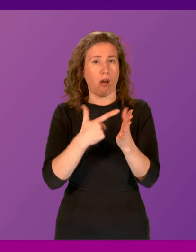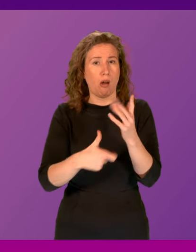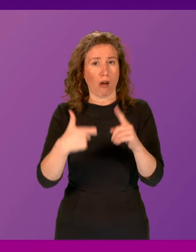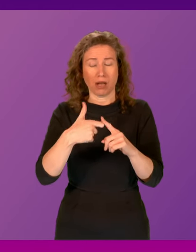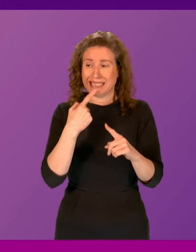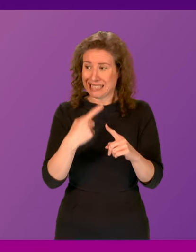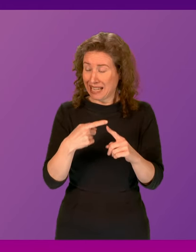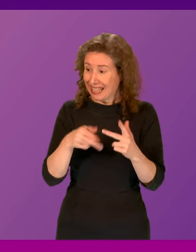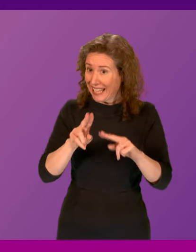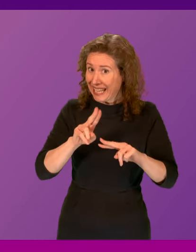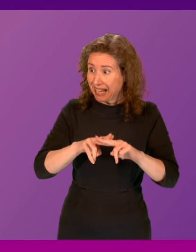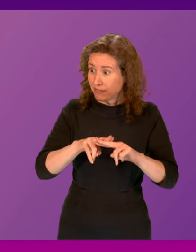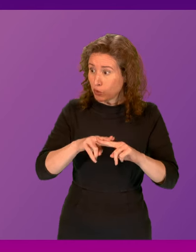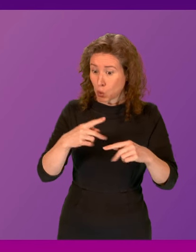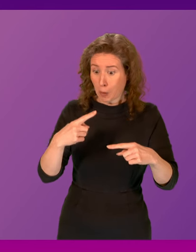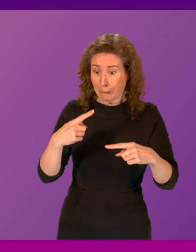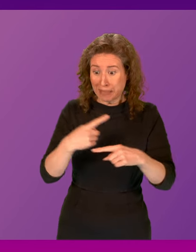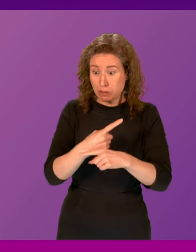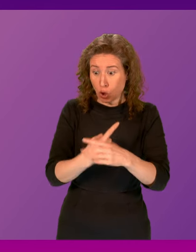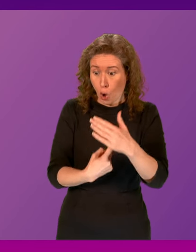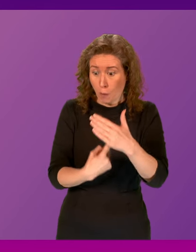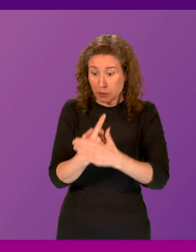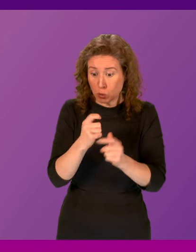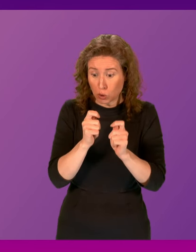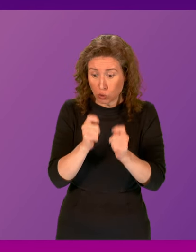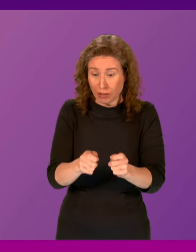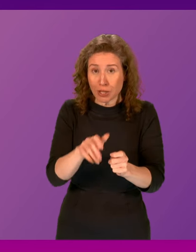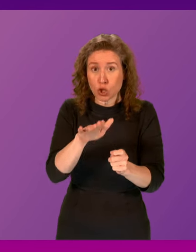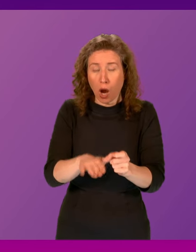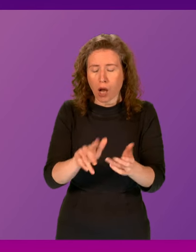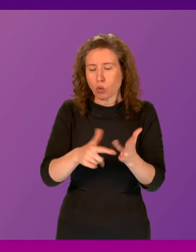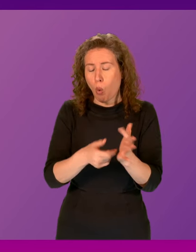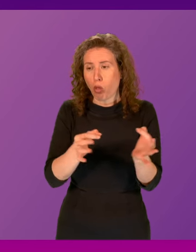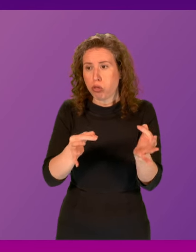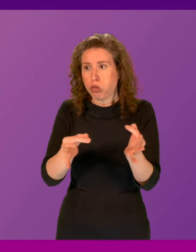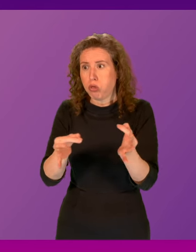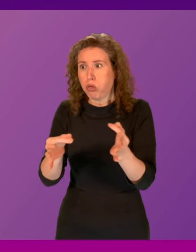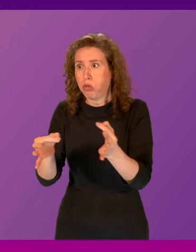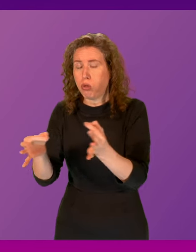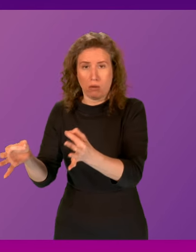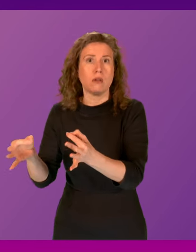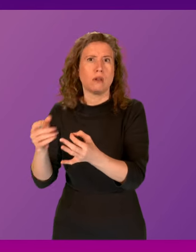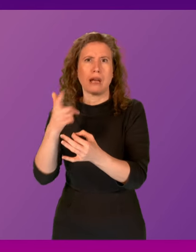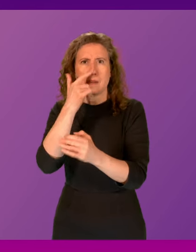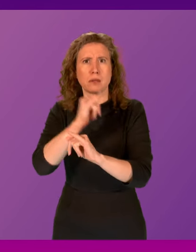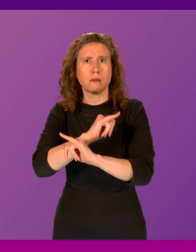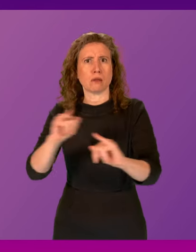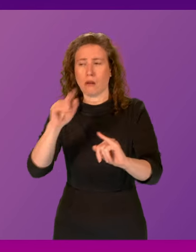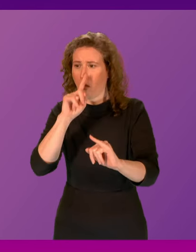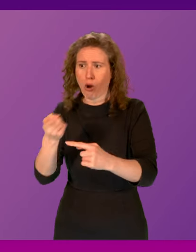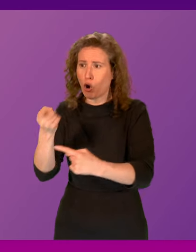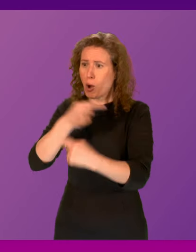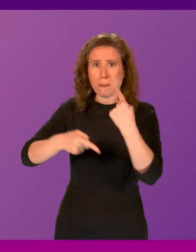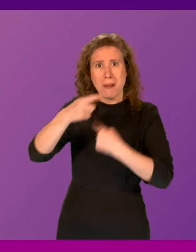“if you miss the right window to treat a child or wait too long the consequences can be irreversible” and that there has been